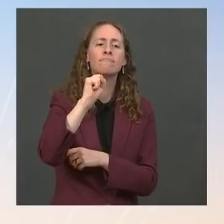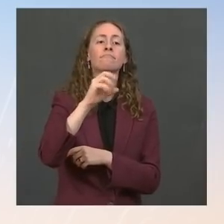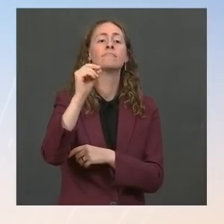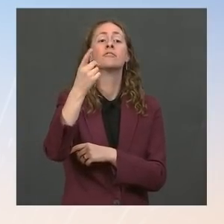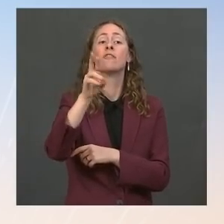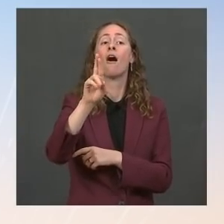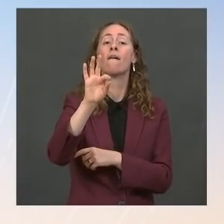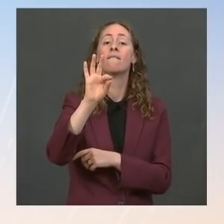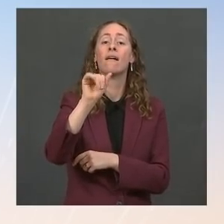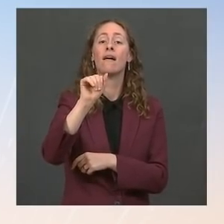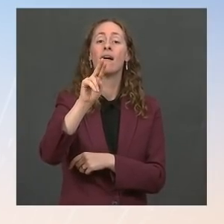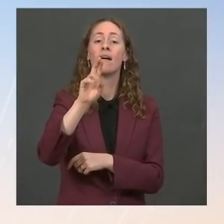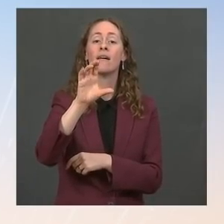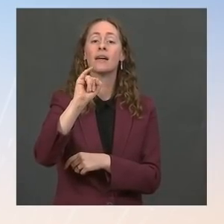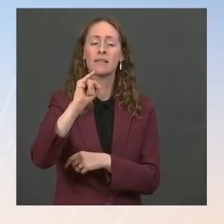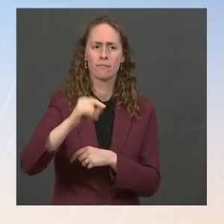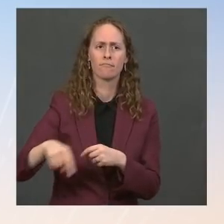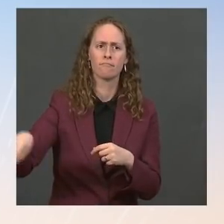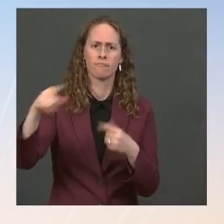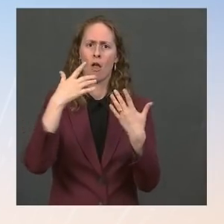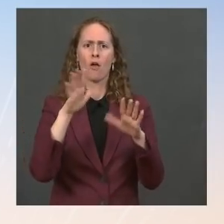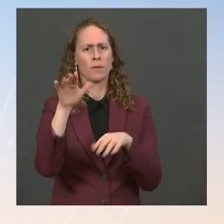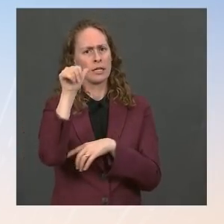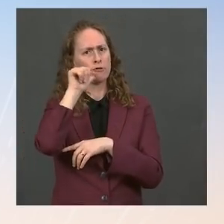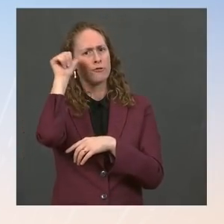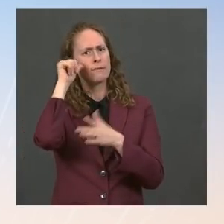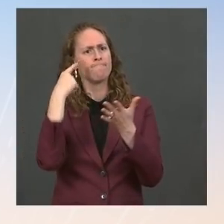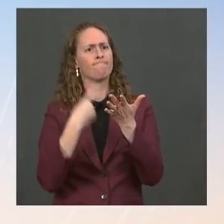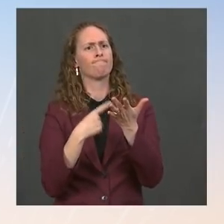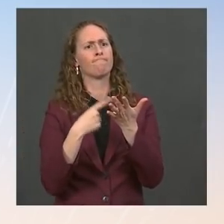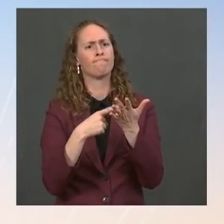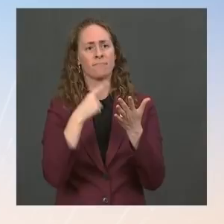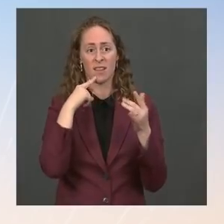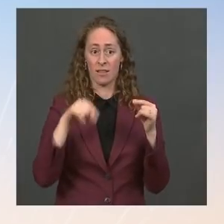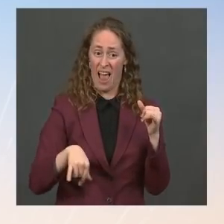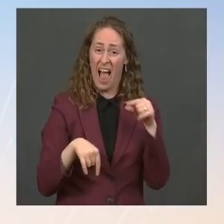I would remind you that the percentage of individuals, at this point, who would be eligible